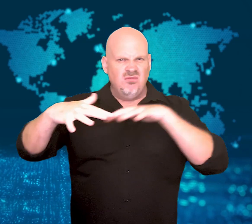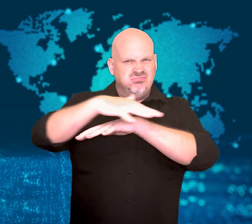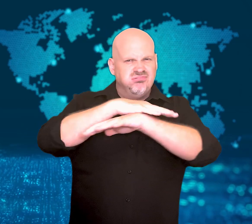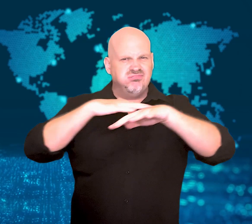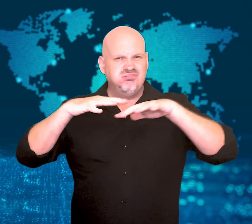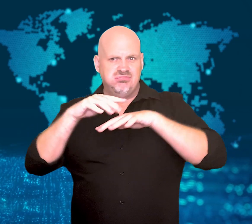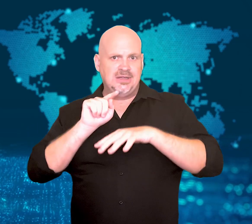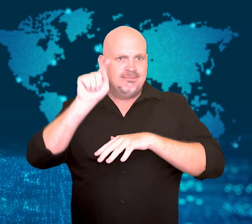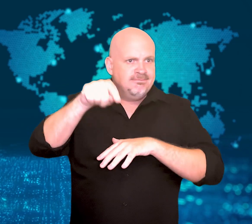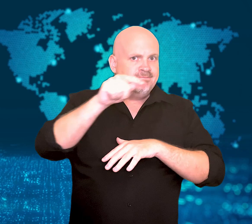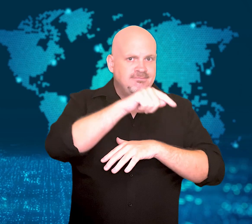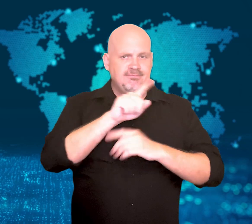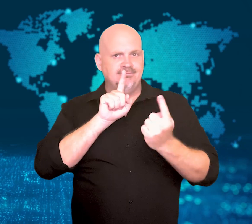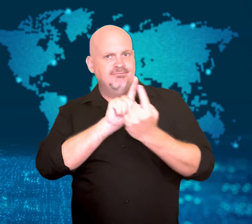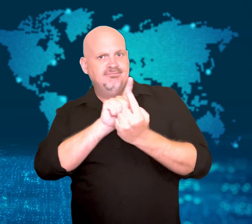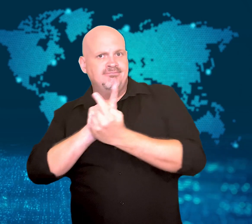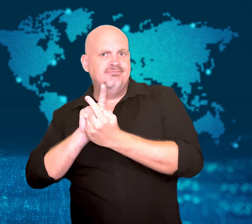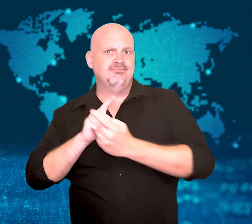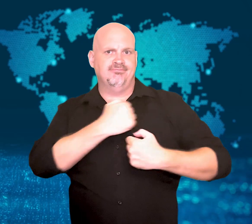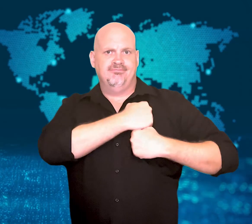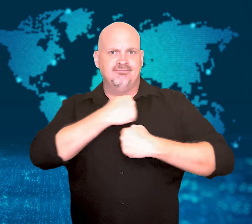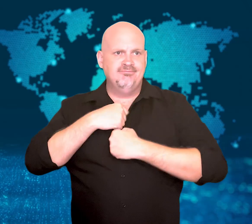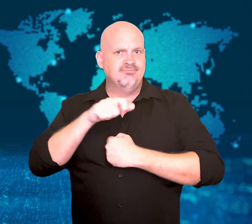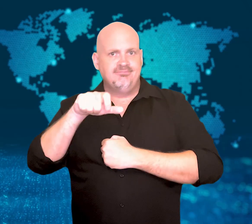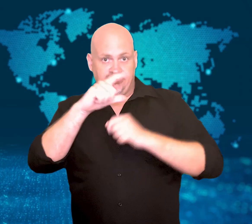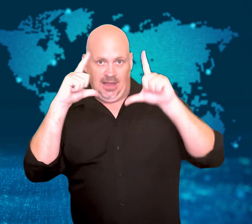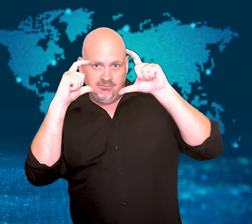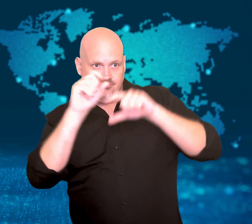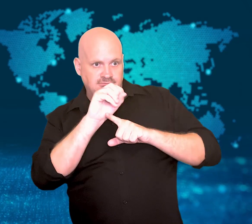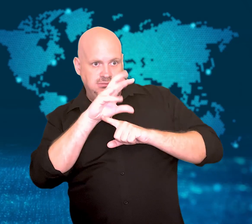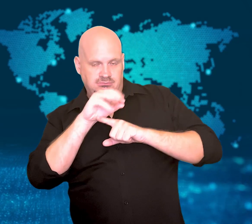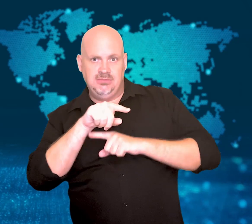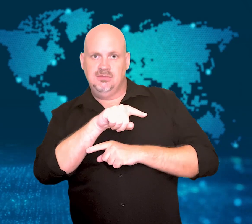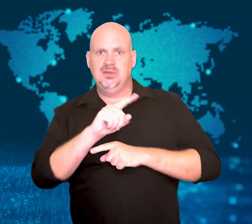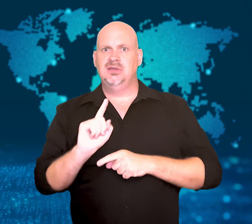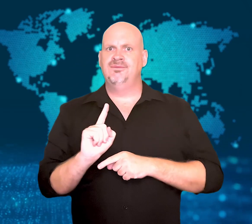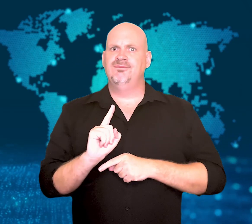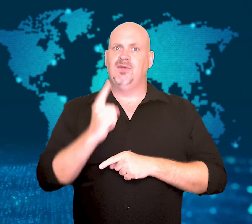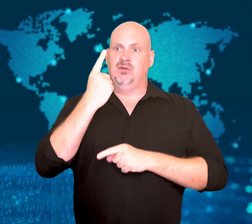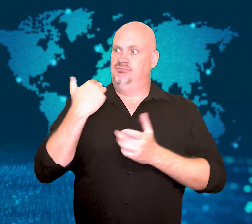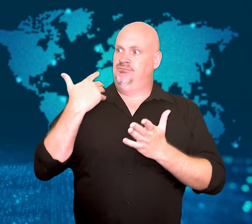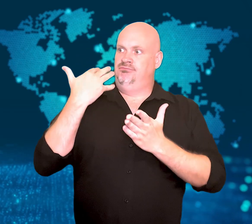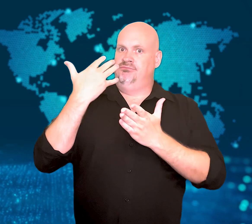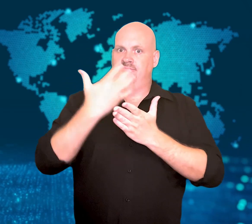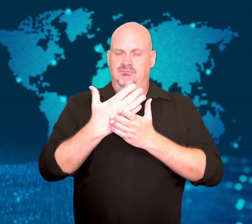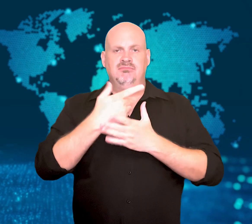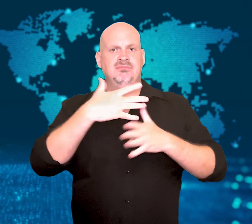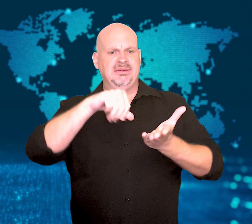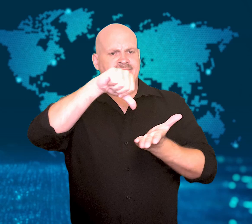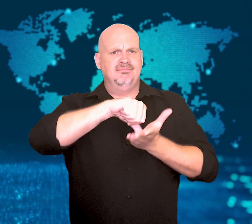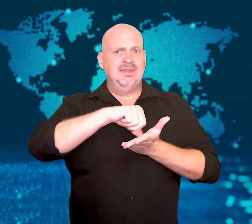Ukrainian President Zelenskyy has been photographed visiting troops